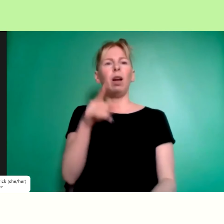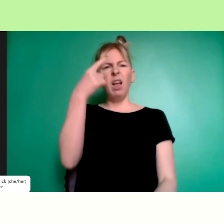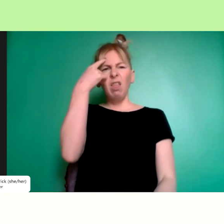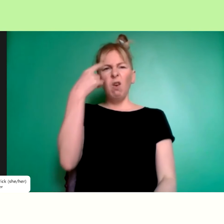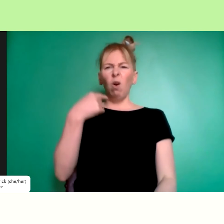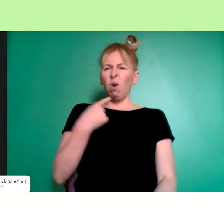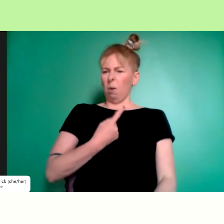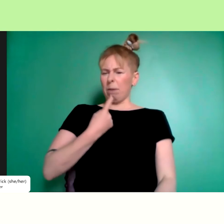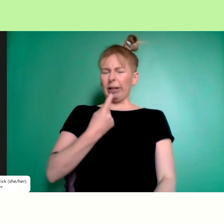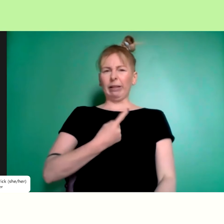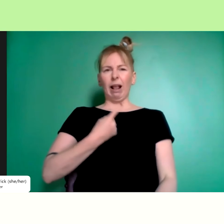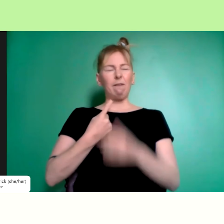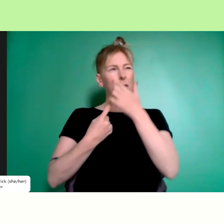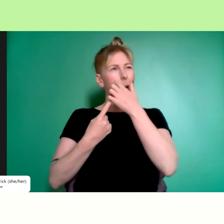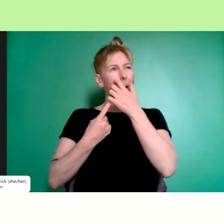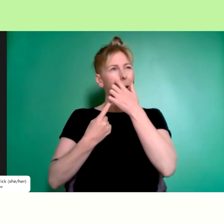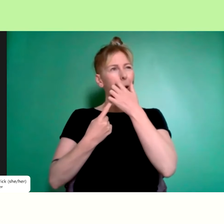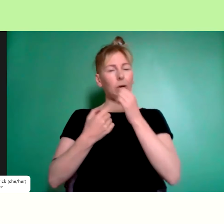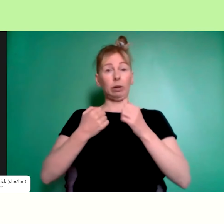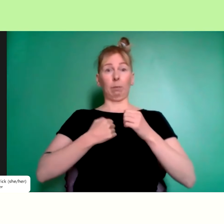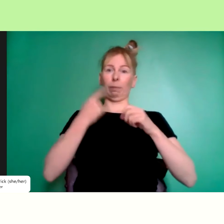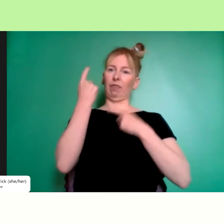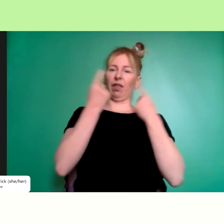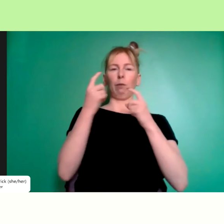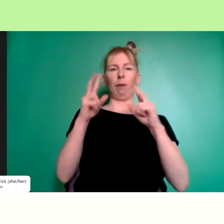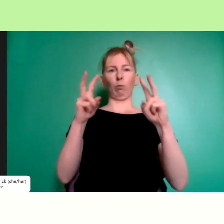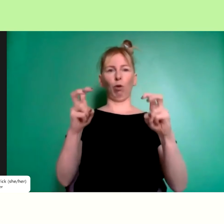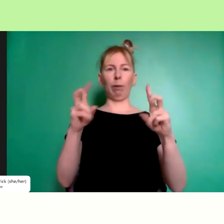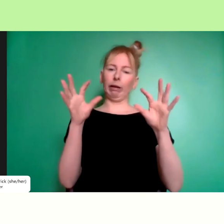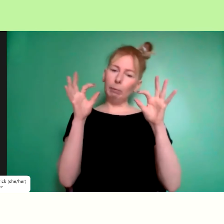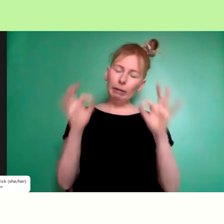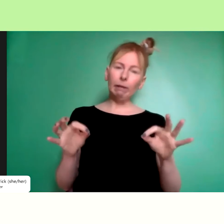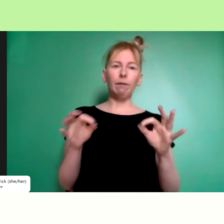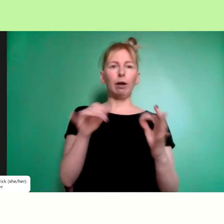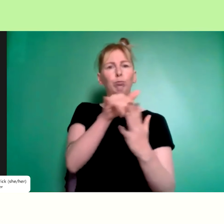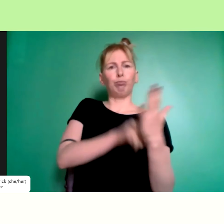or definitive reading of the theme, this is just kind of my perspective about it.